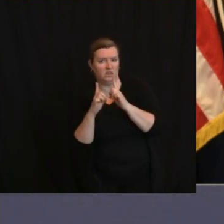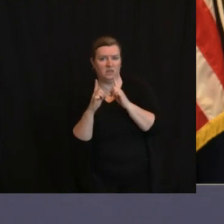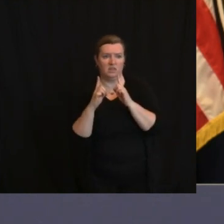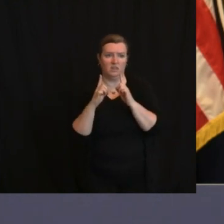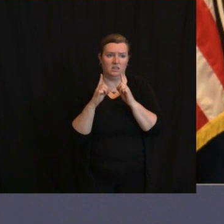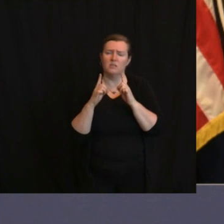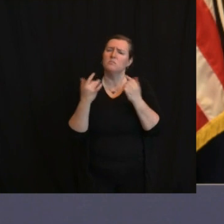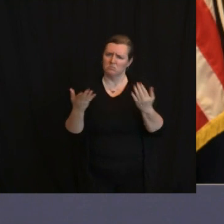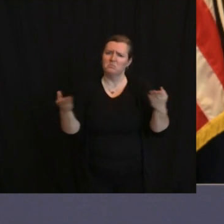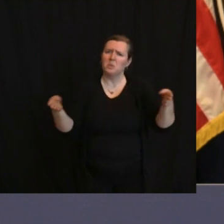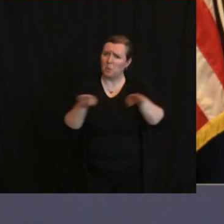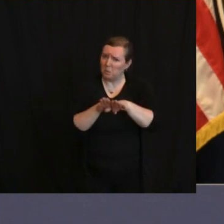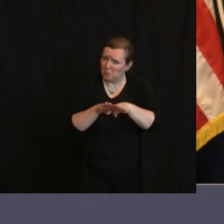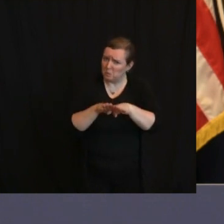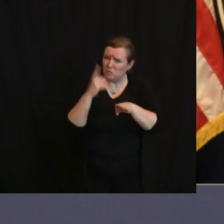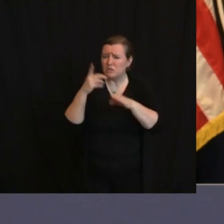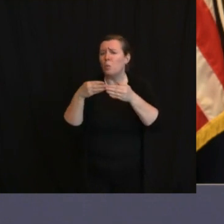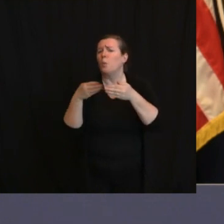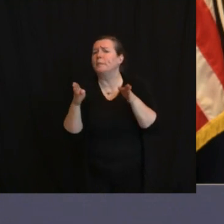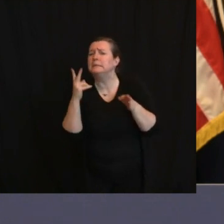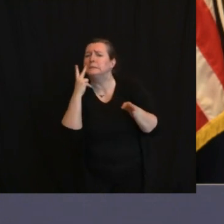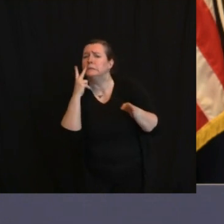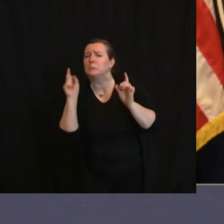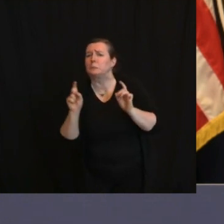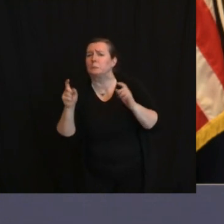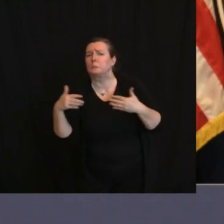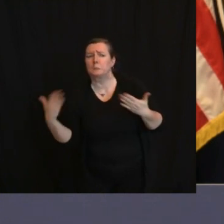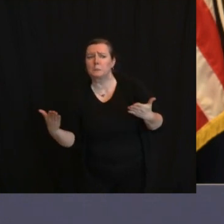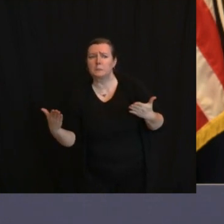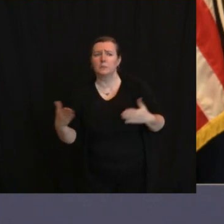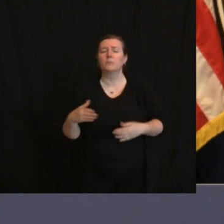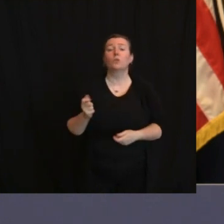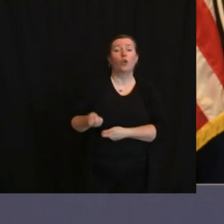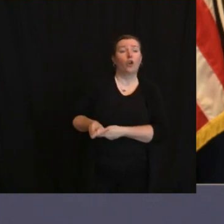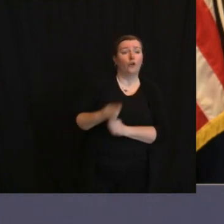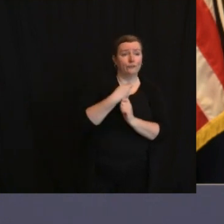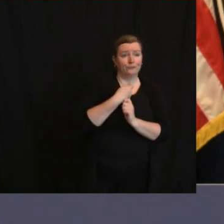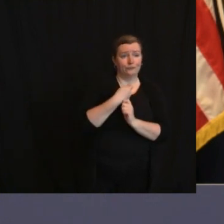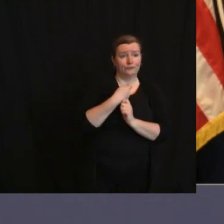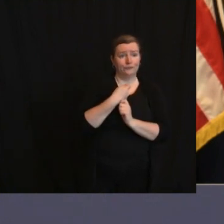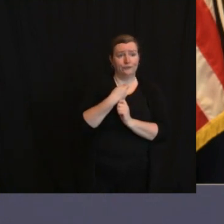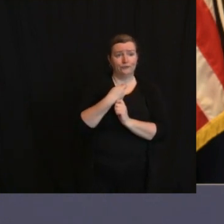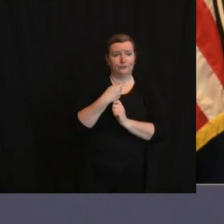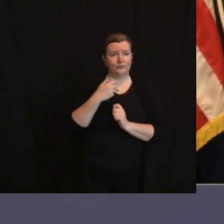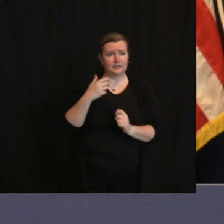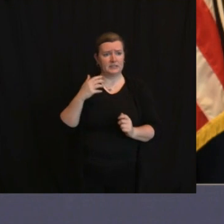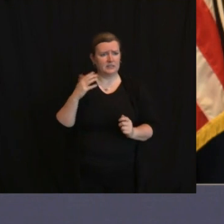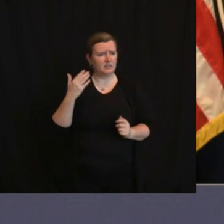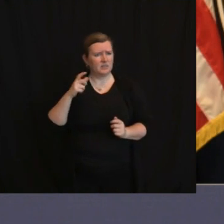THEN CLOSE IT DOWN IF SOCIAL DISTANCING IS NOT FOLLOWED RESPONSIBLE BELLY. GOLF COURSES ARE EASIER TO